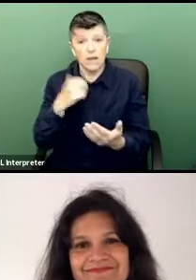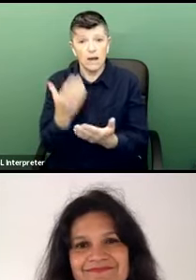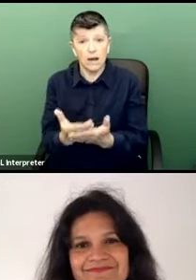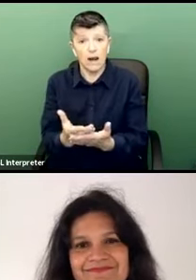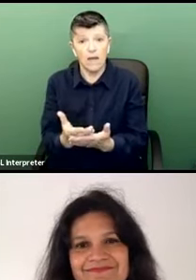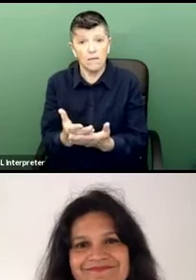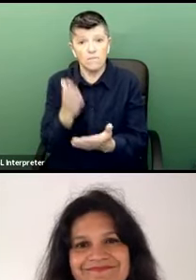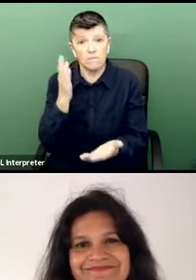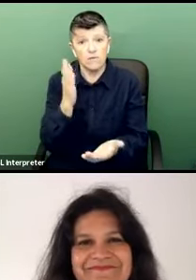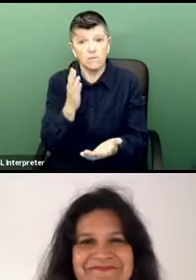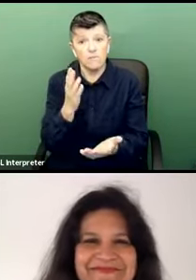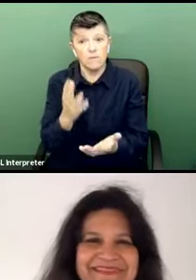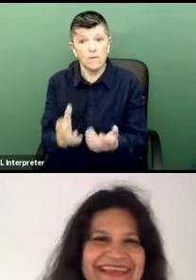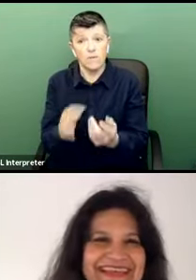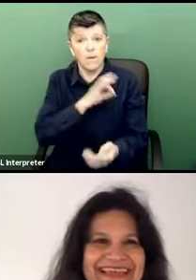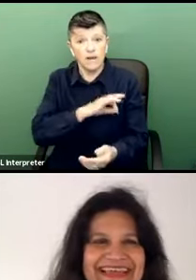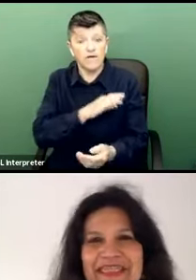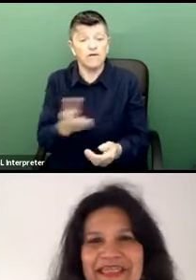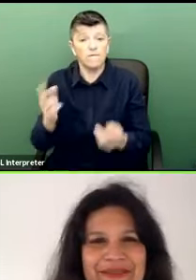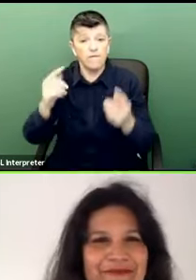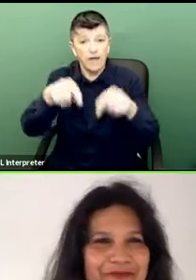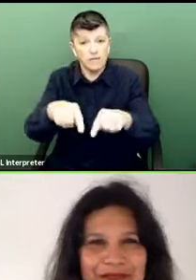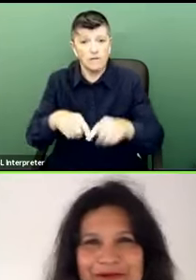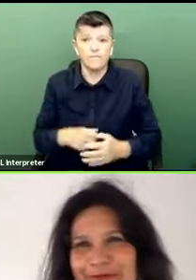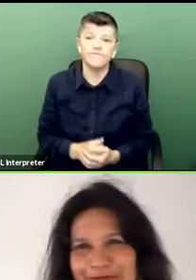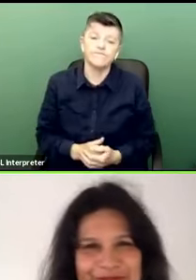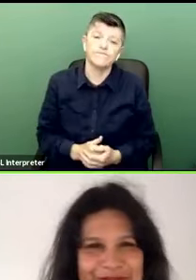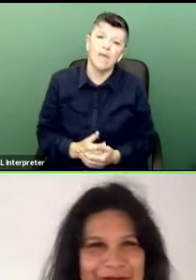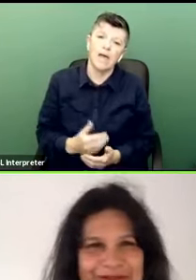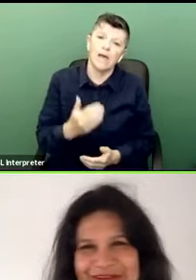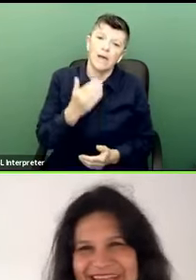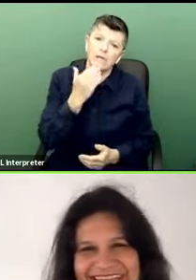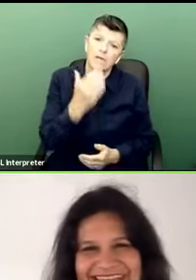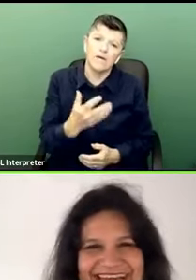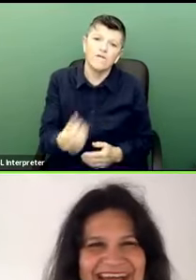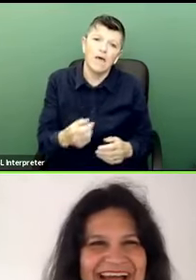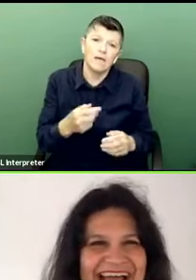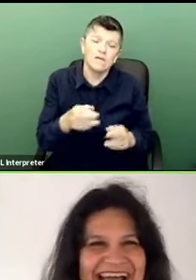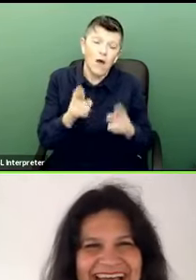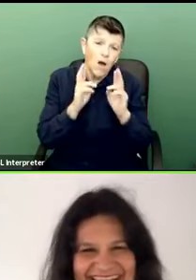this crime not because they had but